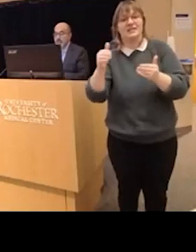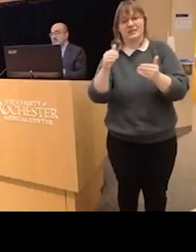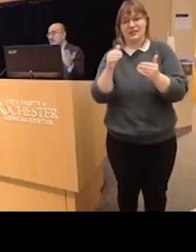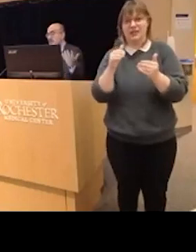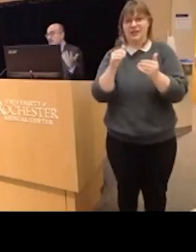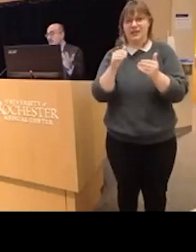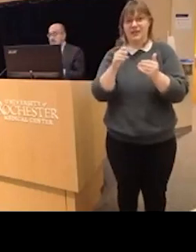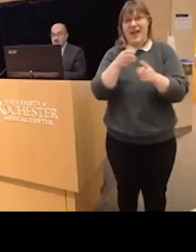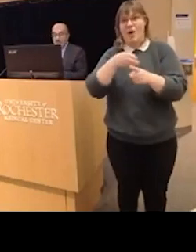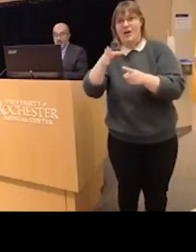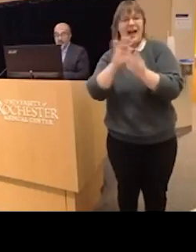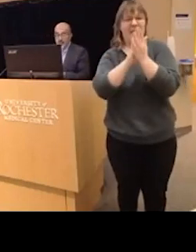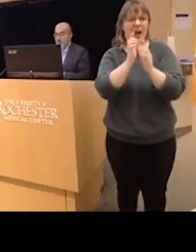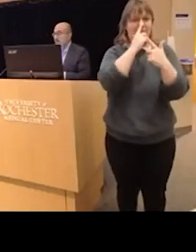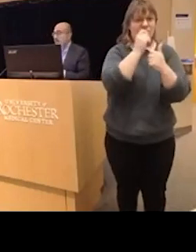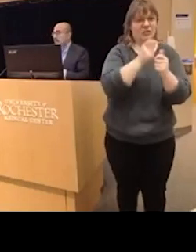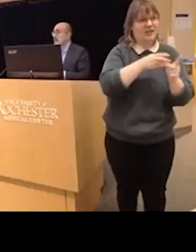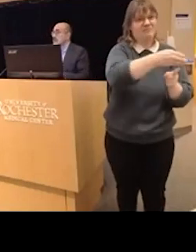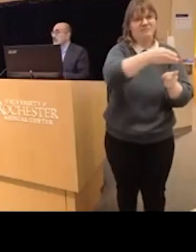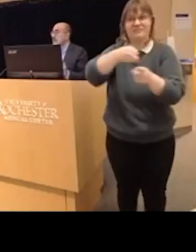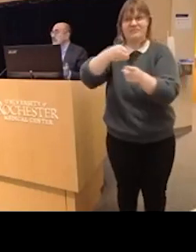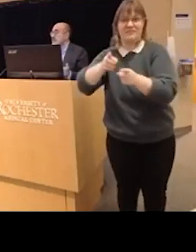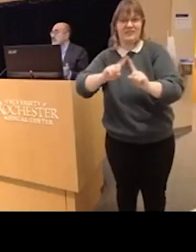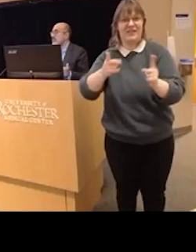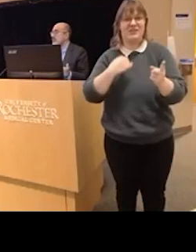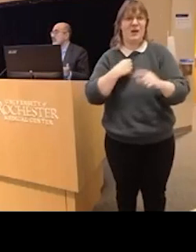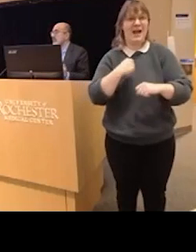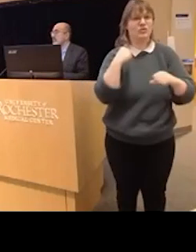just get inured a lot of stuff and that's one of my strengths and weaknesses at the same time which